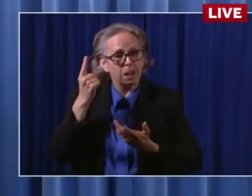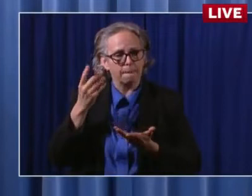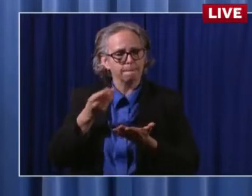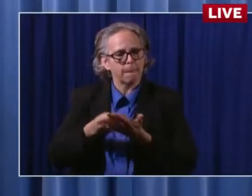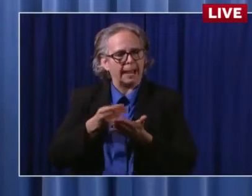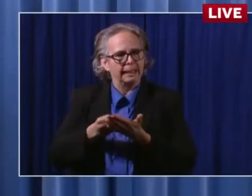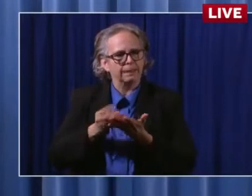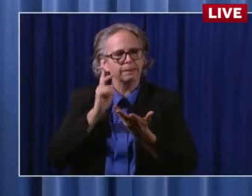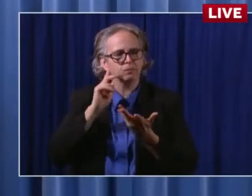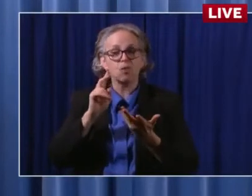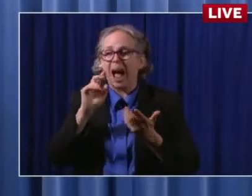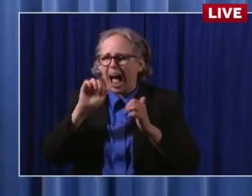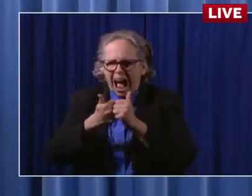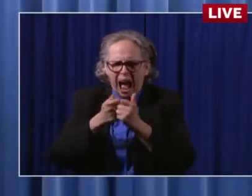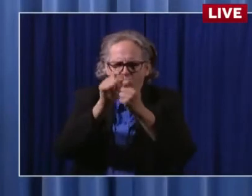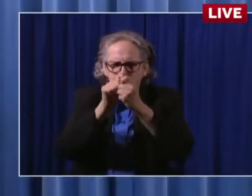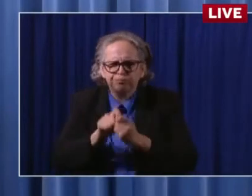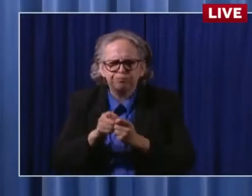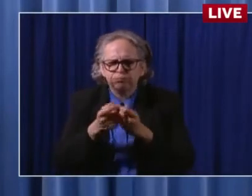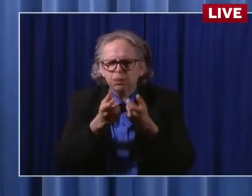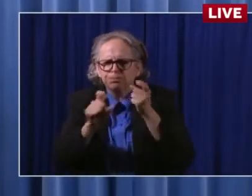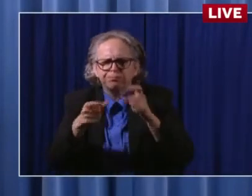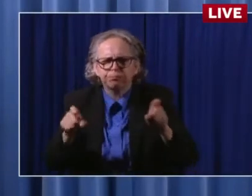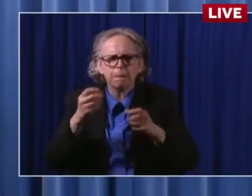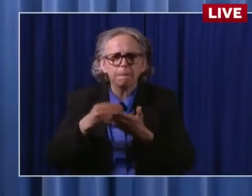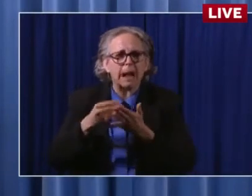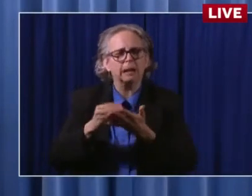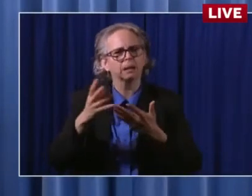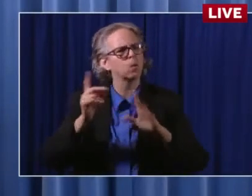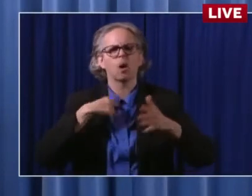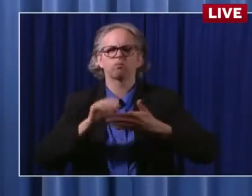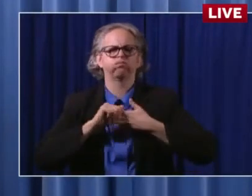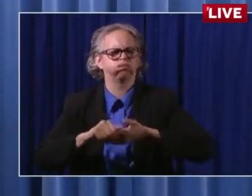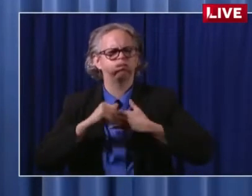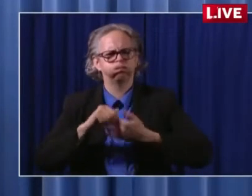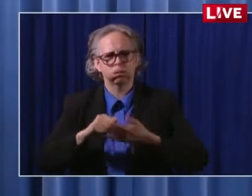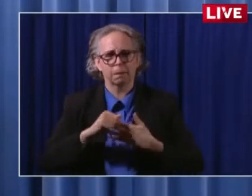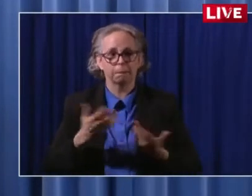WE INTEND FOR THIS FUNDING TO BE FLEXIBILITY -- TO BE FLEXIBLE.